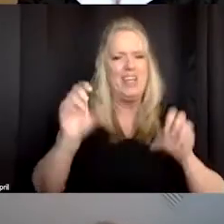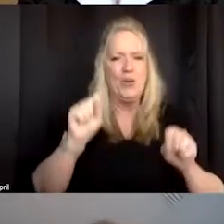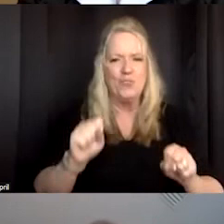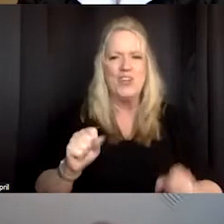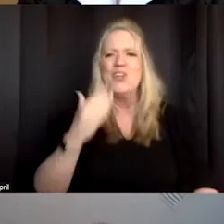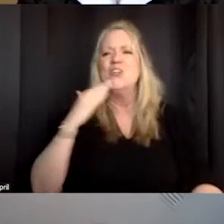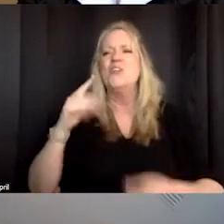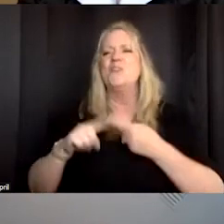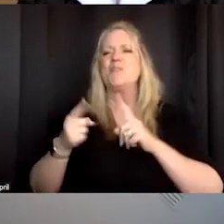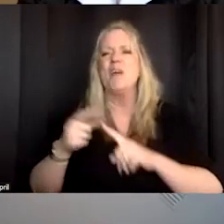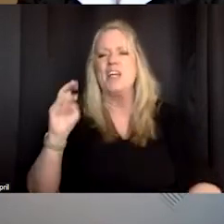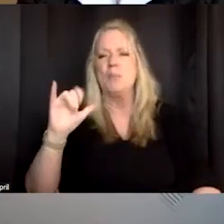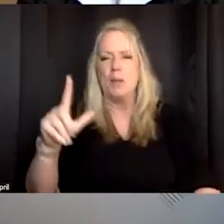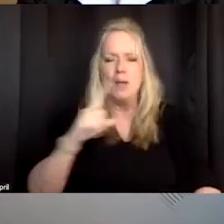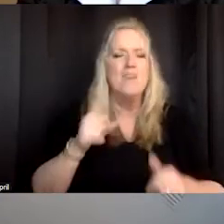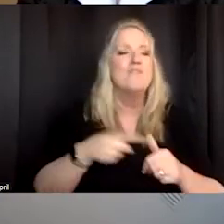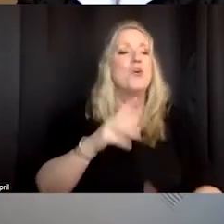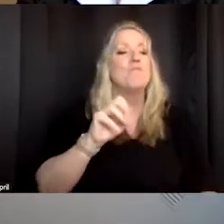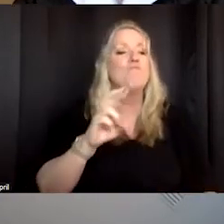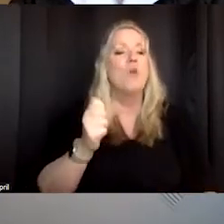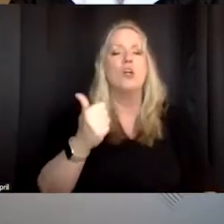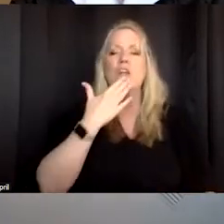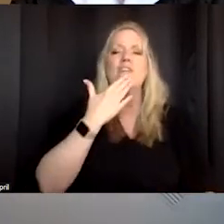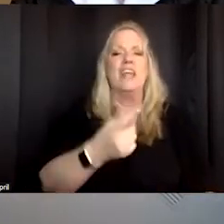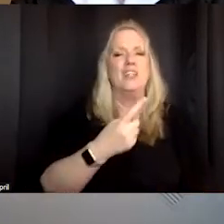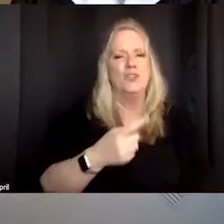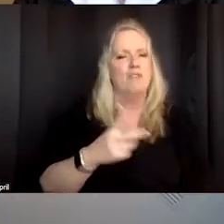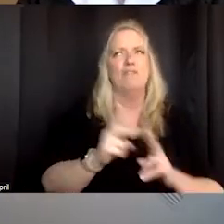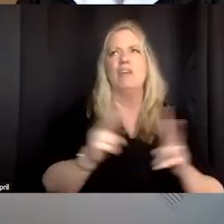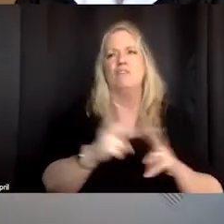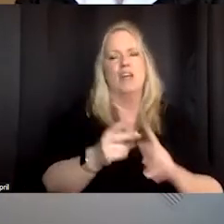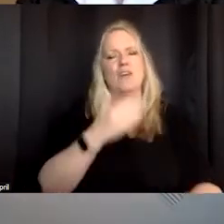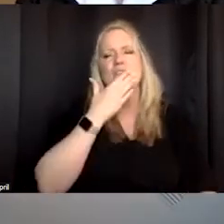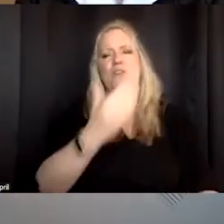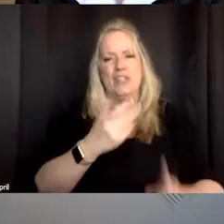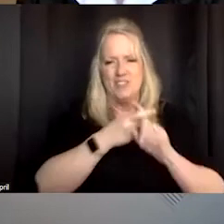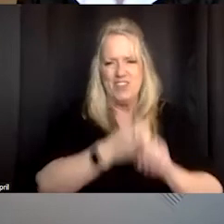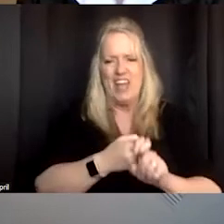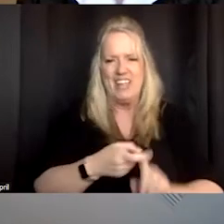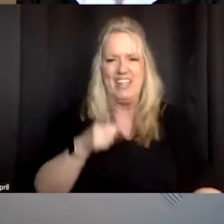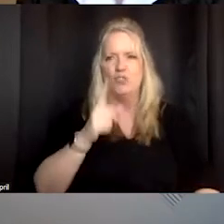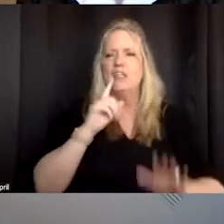MICHAEL. FIRST, MARSHA THANK YOU. A VERY, VERY GOOD FRIEND. AND SHE DID A WONDERFUL JOB. AND SHE